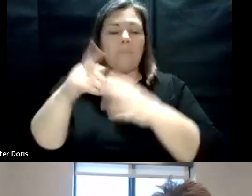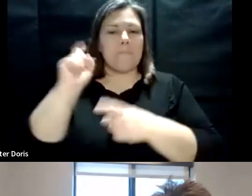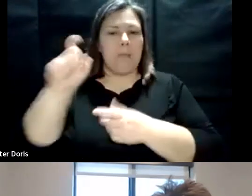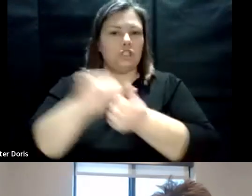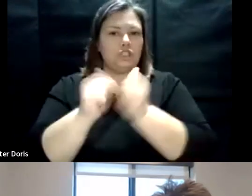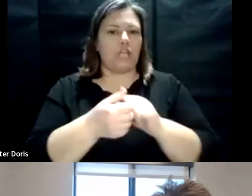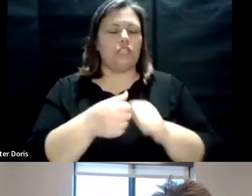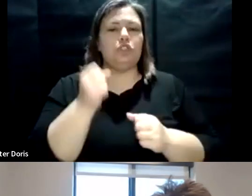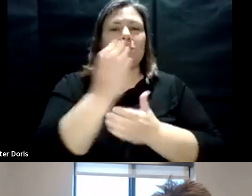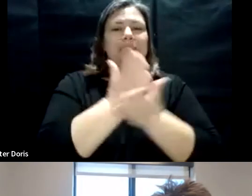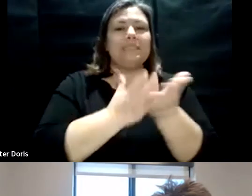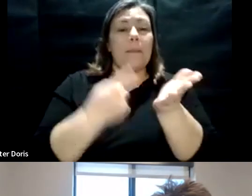And this has to change.